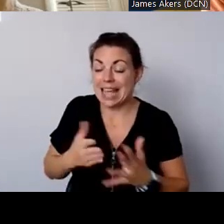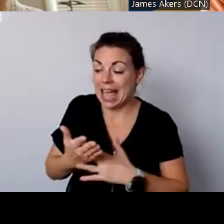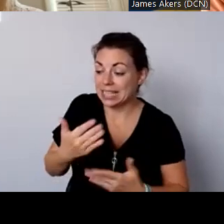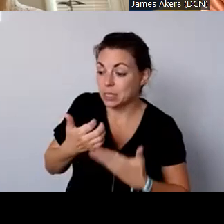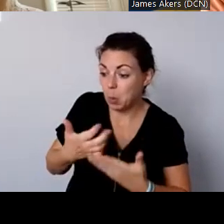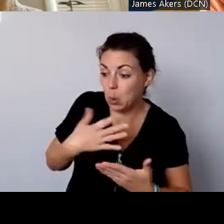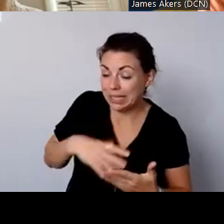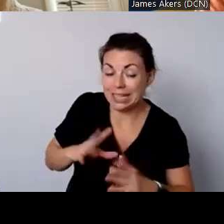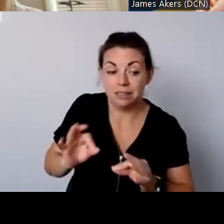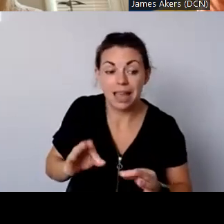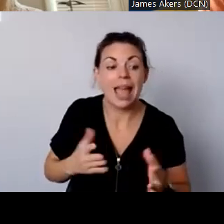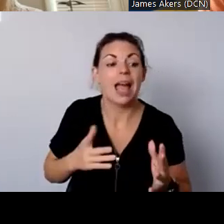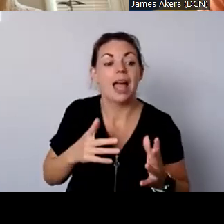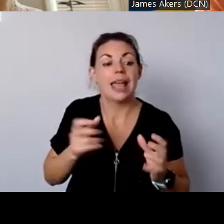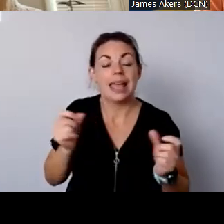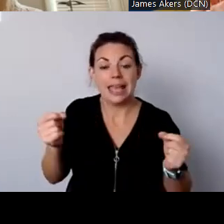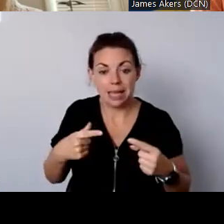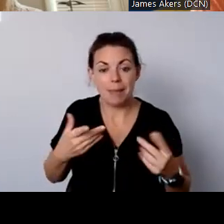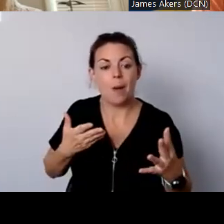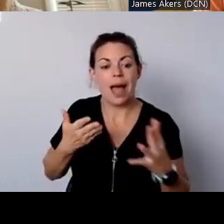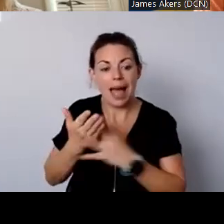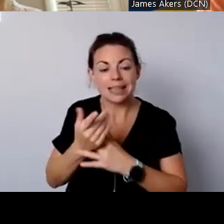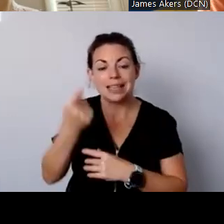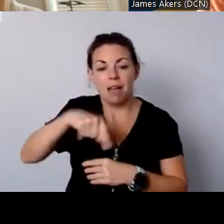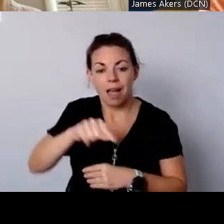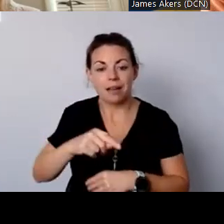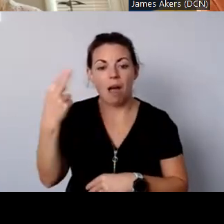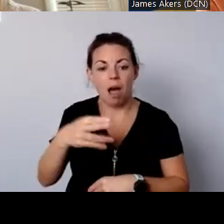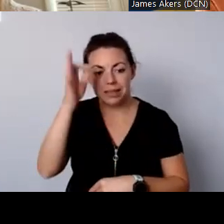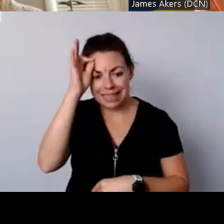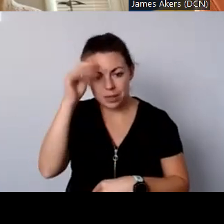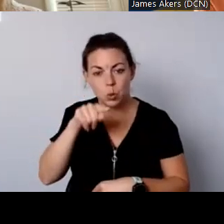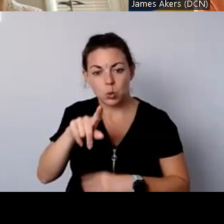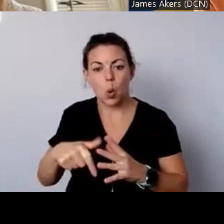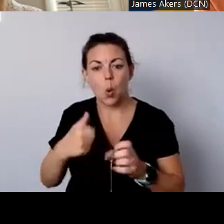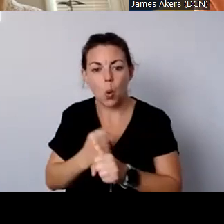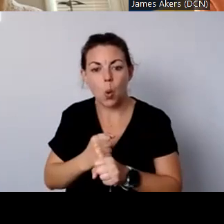and mention that it's about the Digital Cultural Awards that you'd like help with.